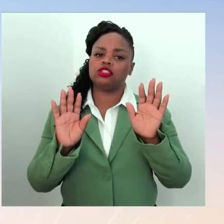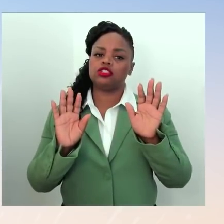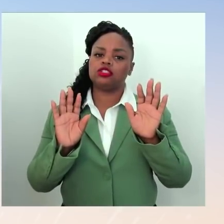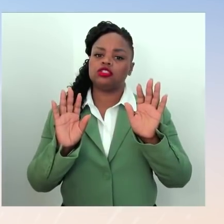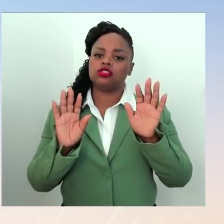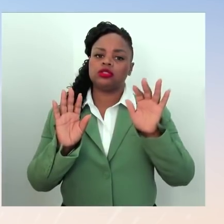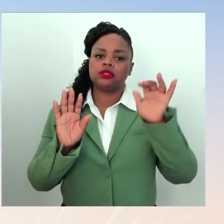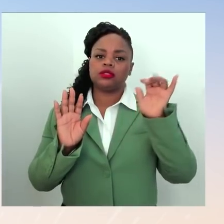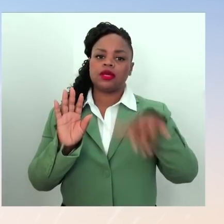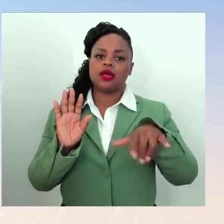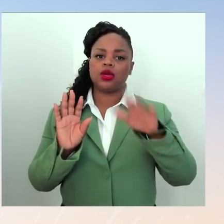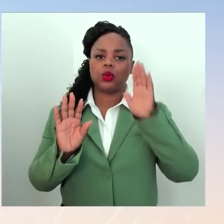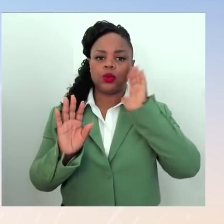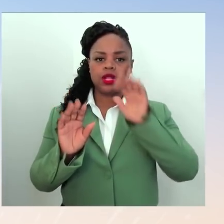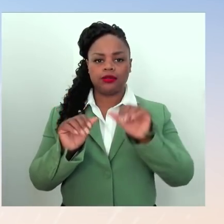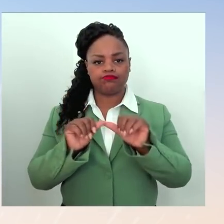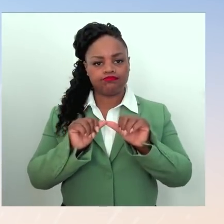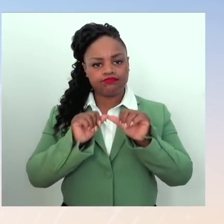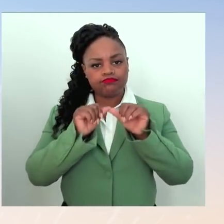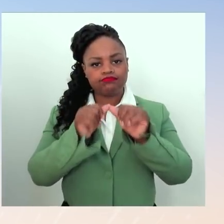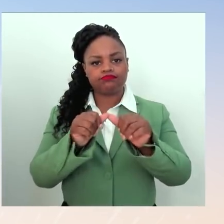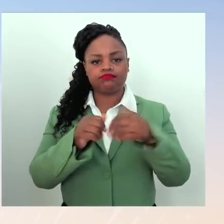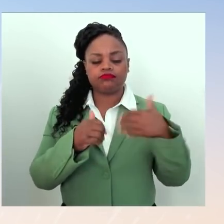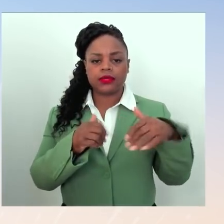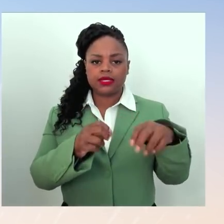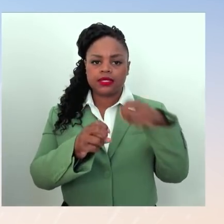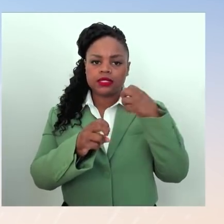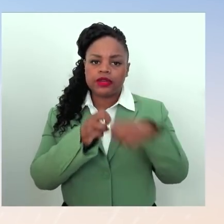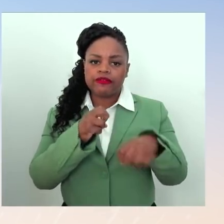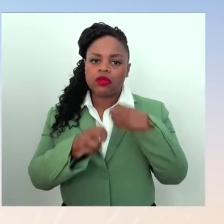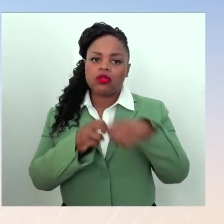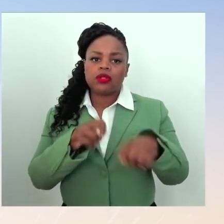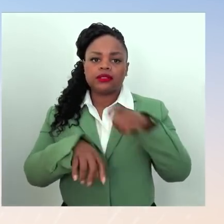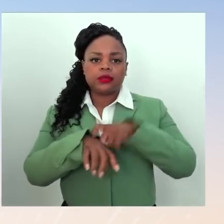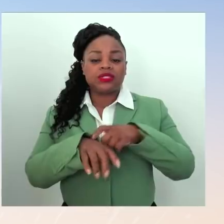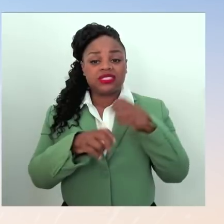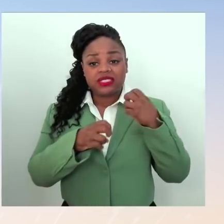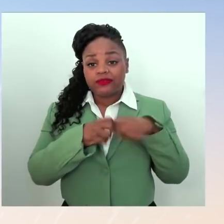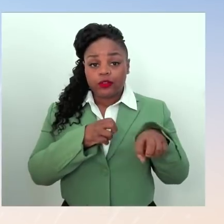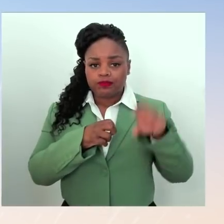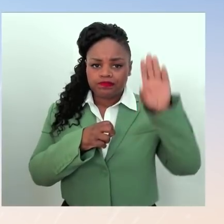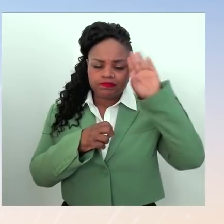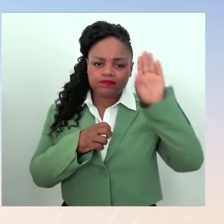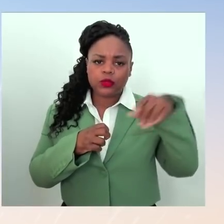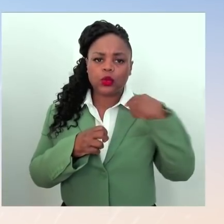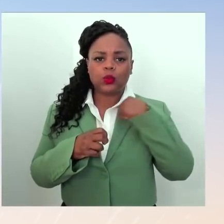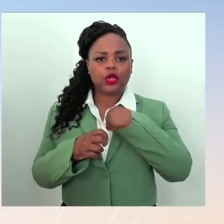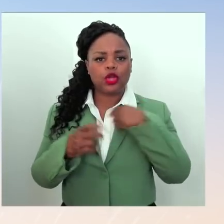The Ukrainians are fighting bravely. We're standing by them and supporting them. But Russia is --